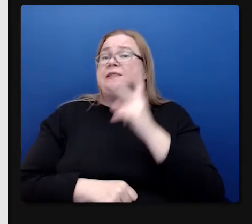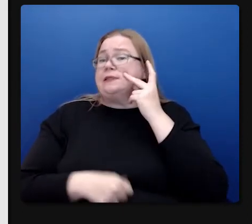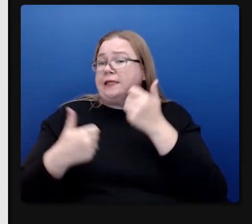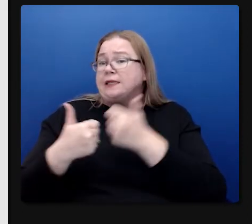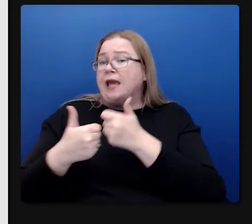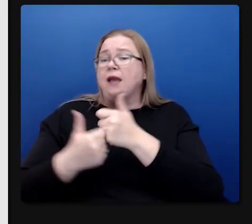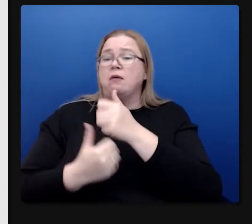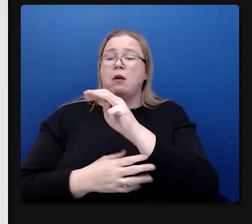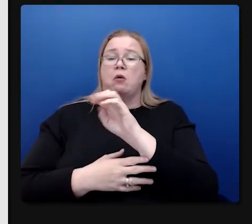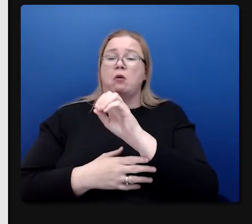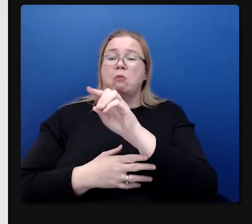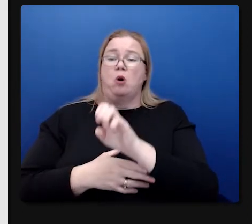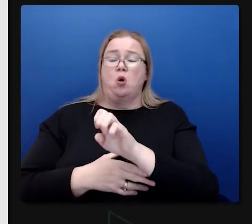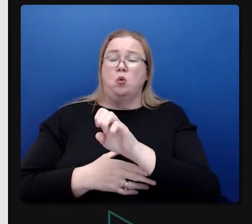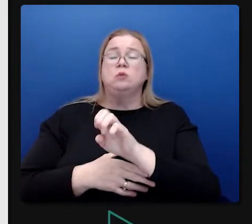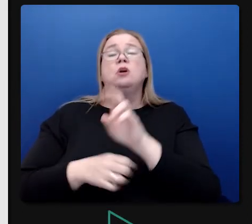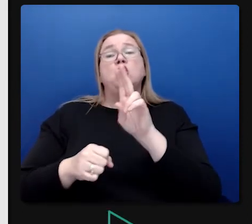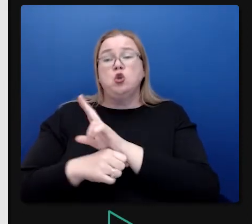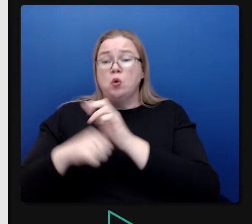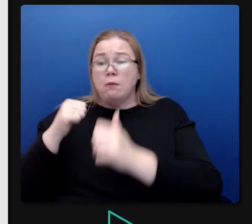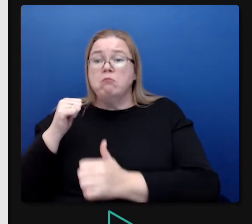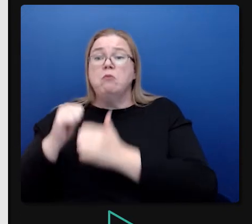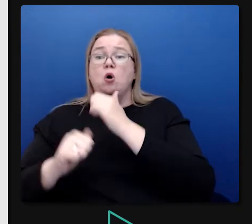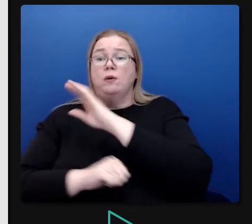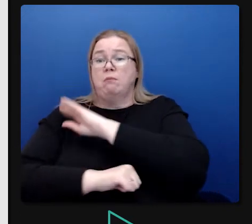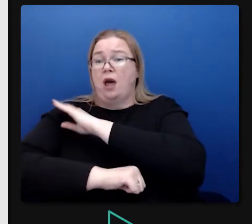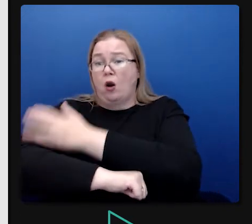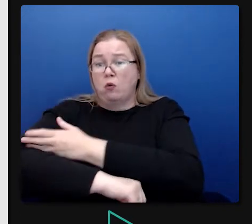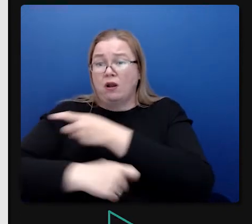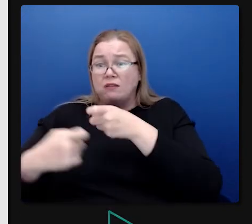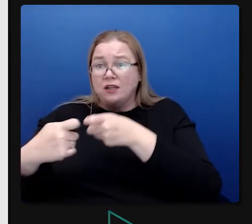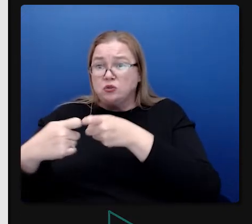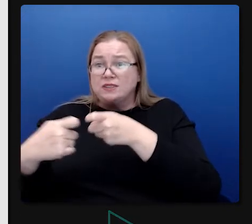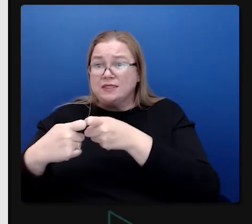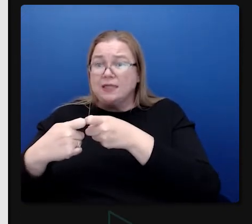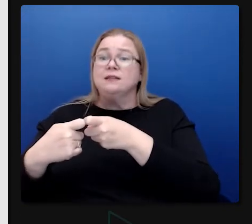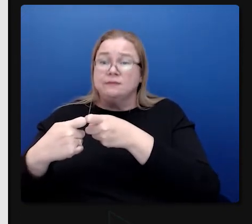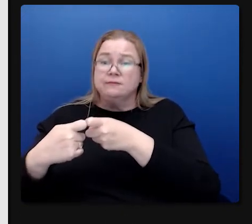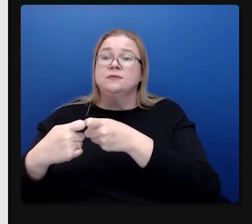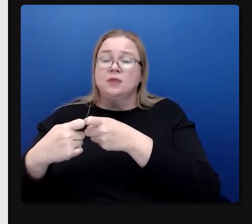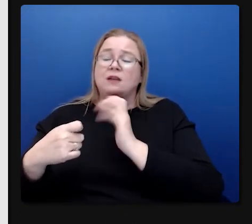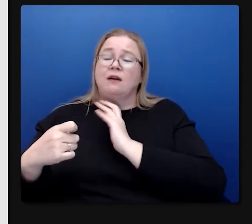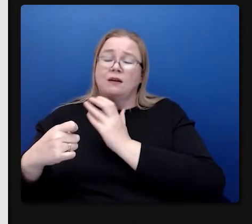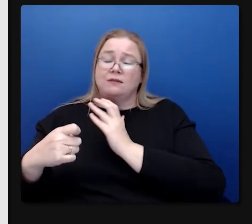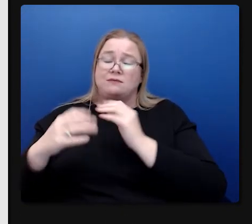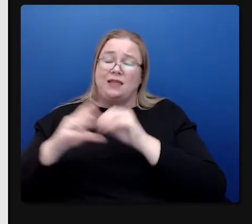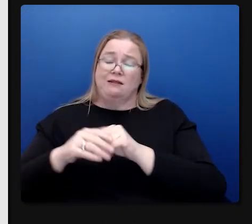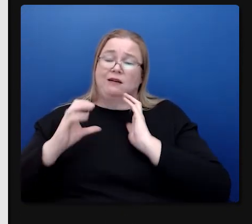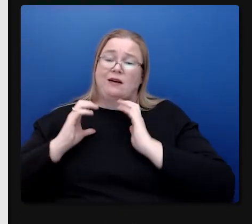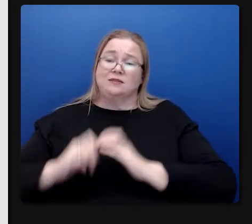the gaming mode or the gaming road uses the most power and therefore the most electricity in our customer's homes.